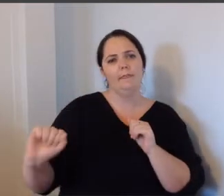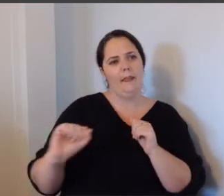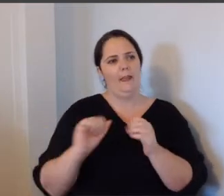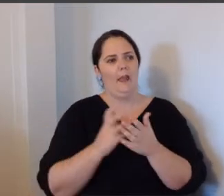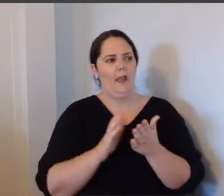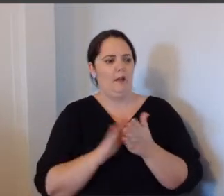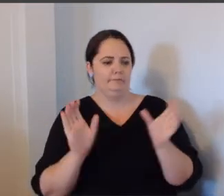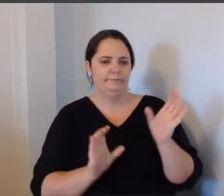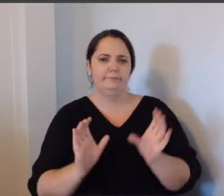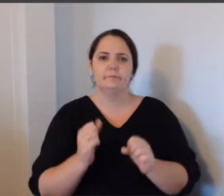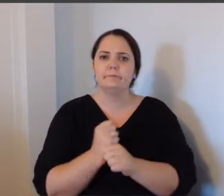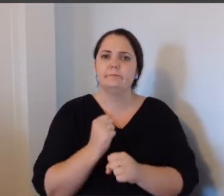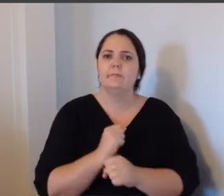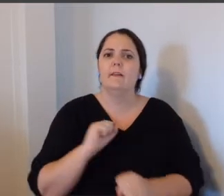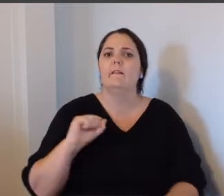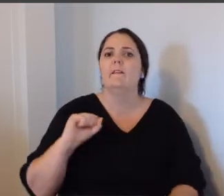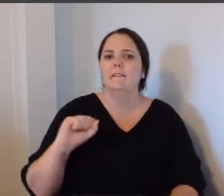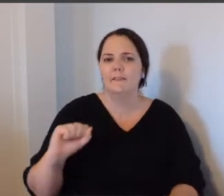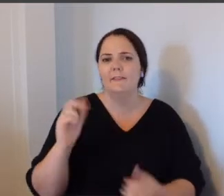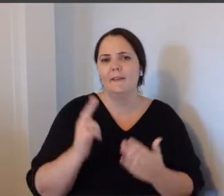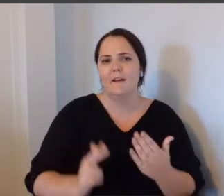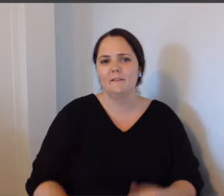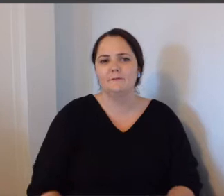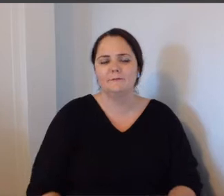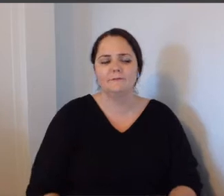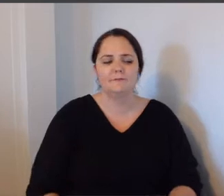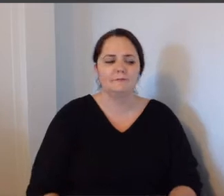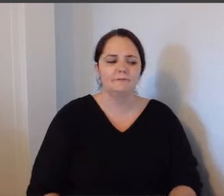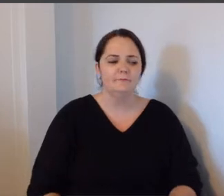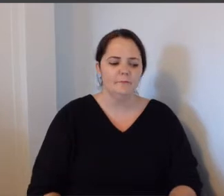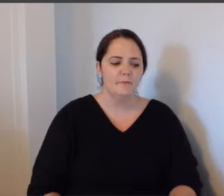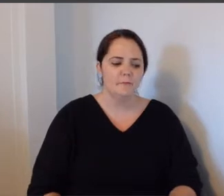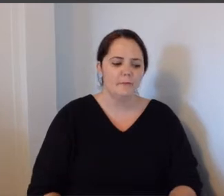And, when we examine an exhibition such as Masterpieces from The Met, we can begin to chart